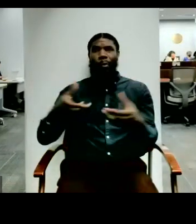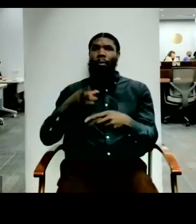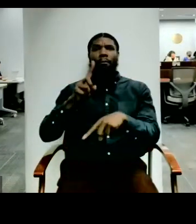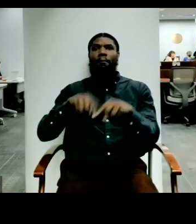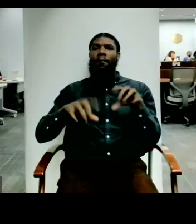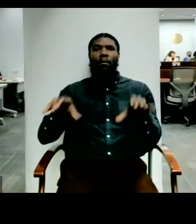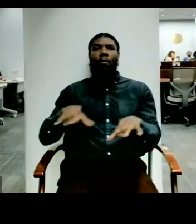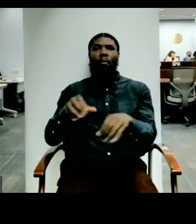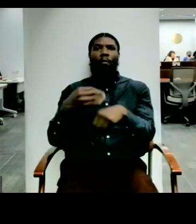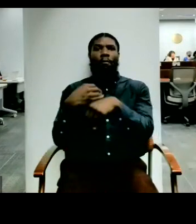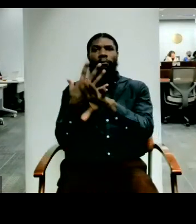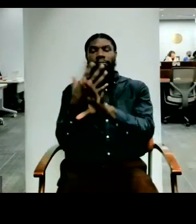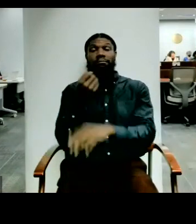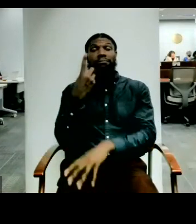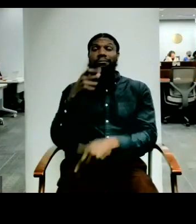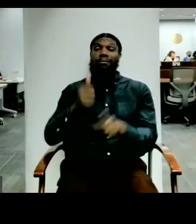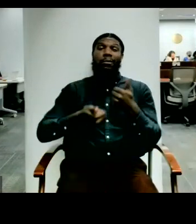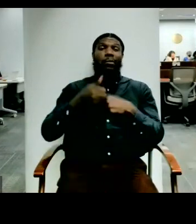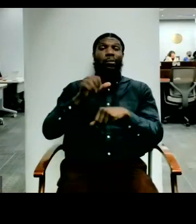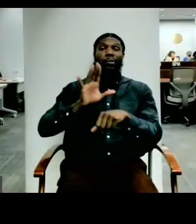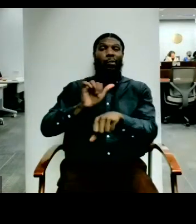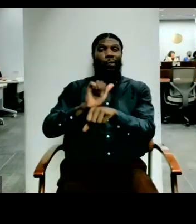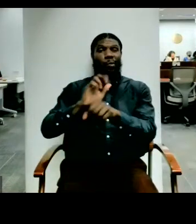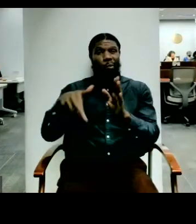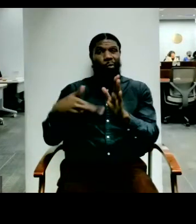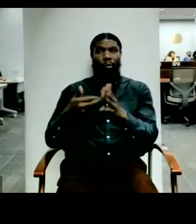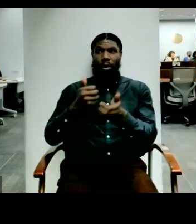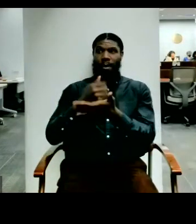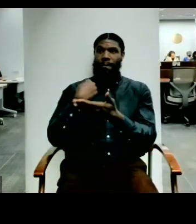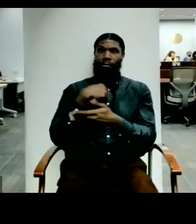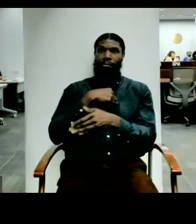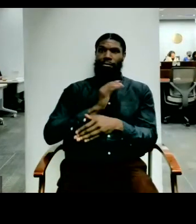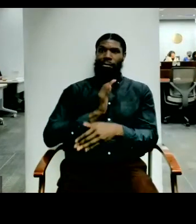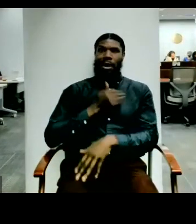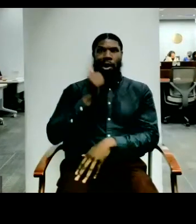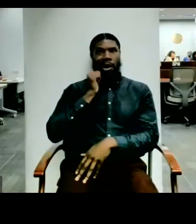remotely and most of them are in jobs that help us in our everyday lives.